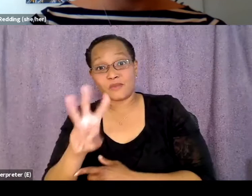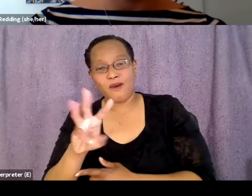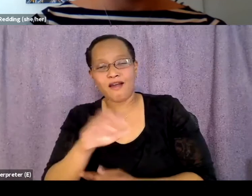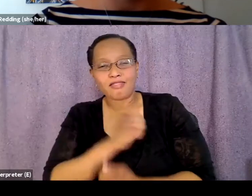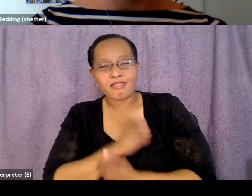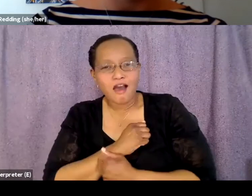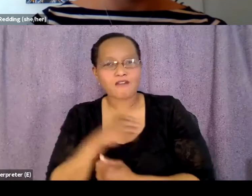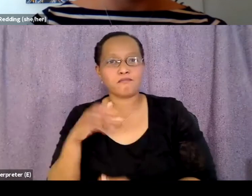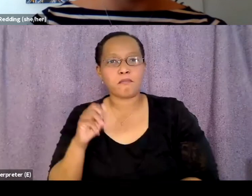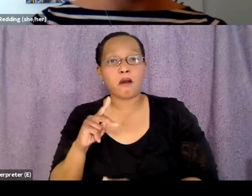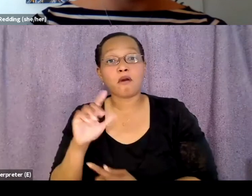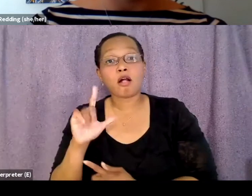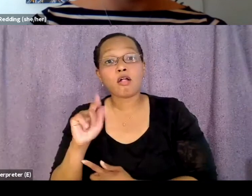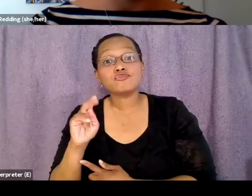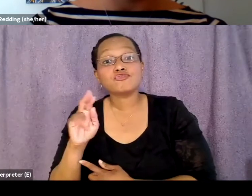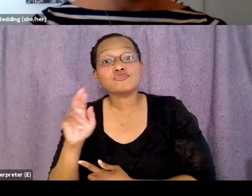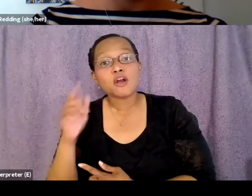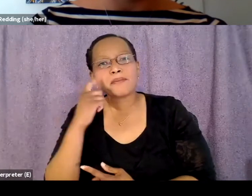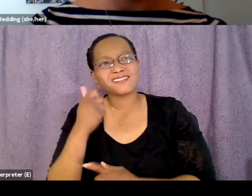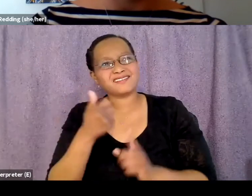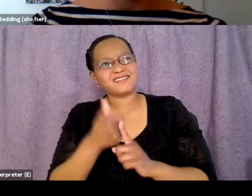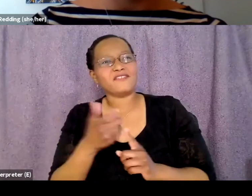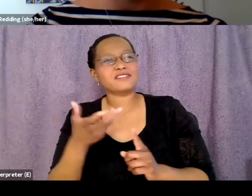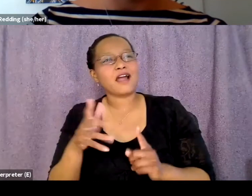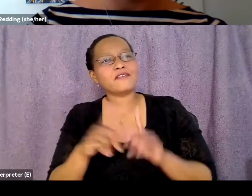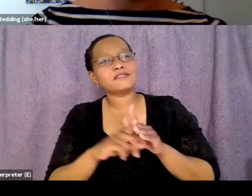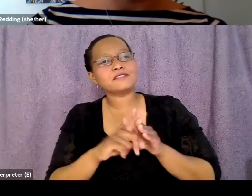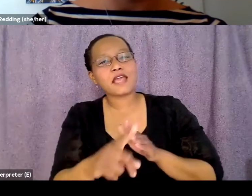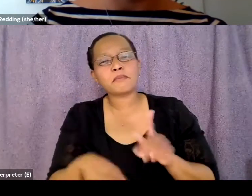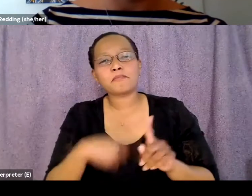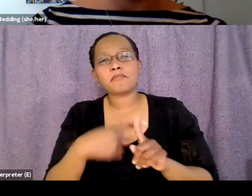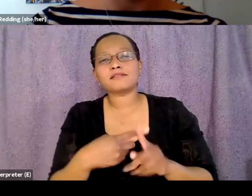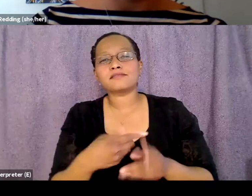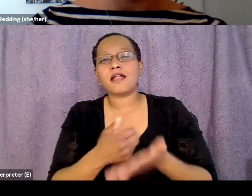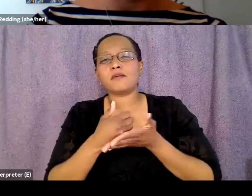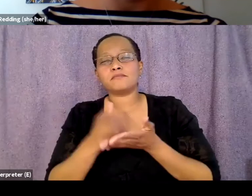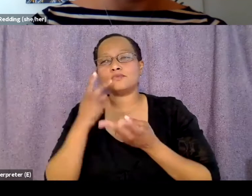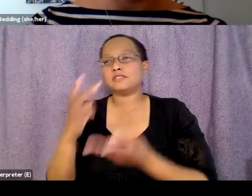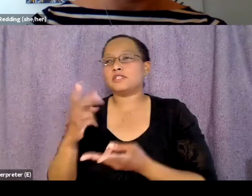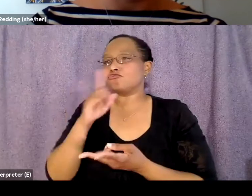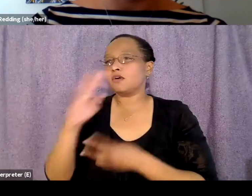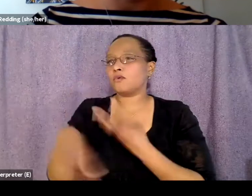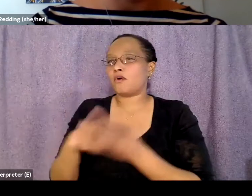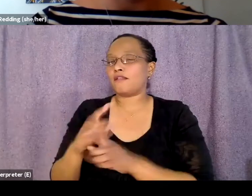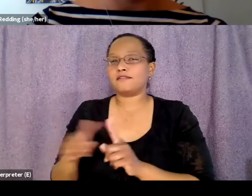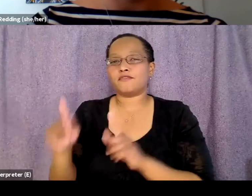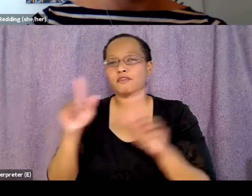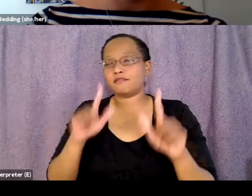Keah Brown: It helps you see the real world in a different way you get access to people that you know, otherwise.